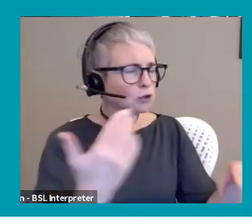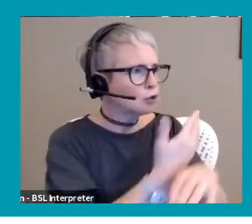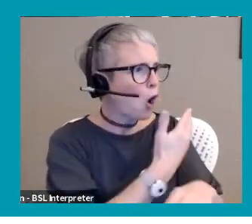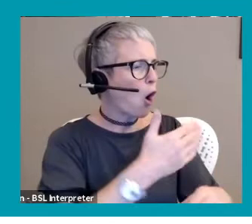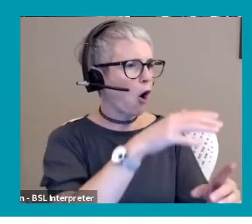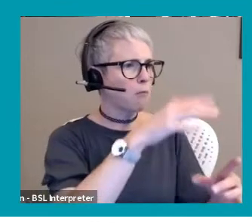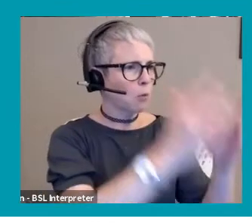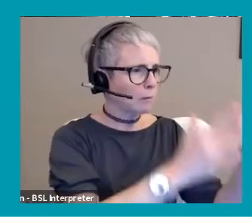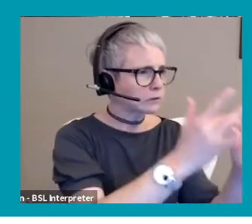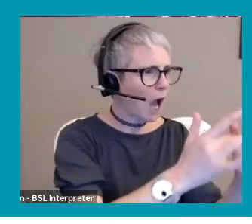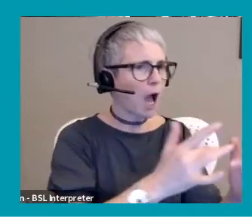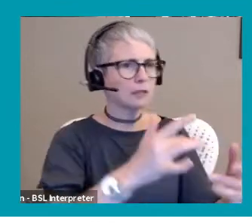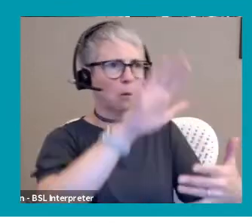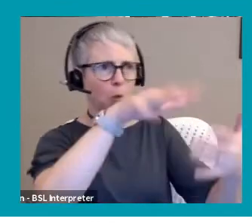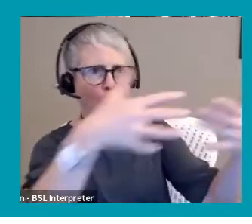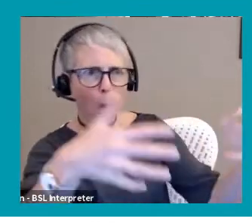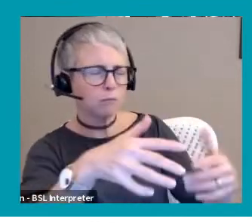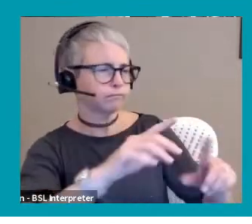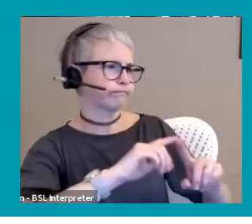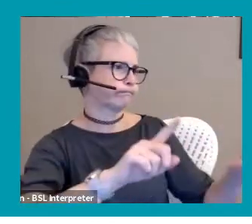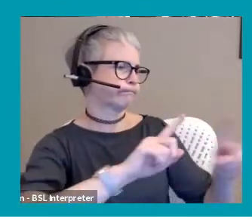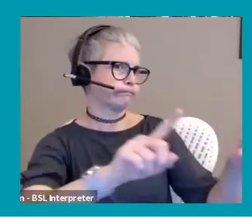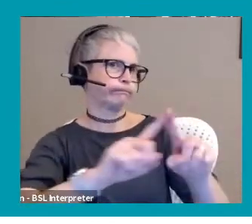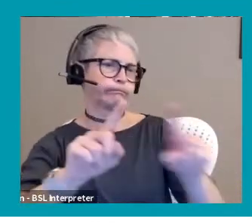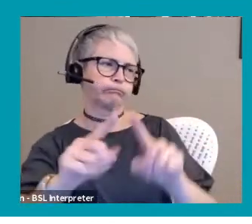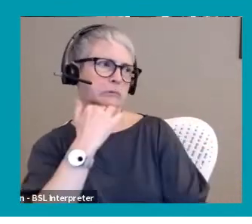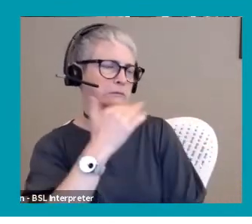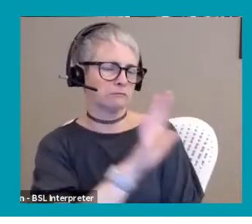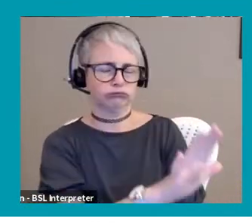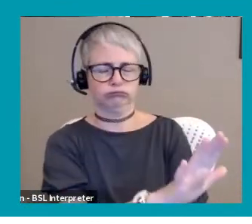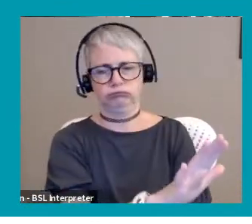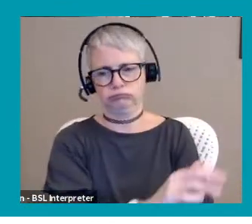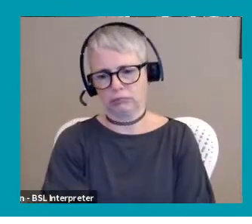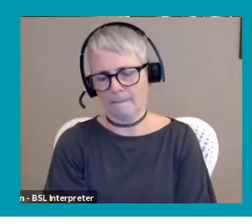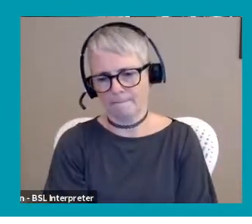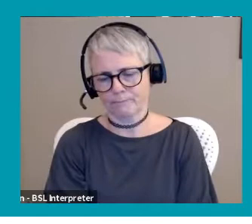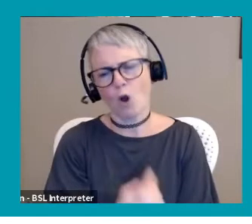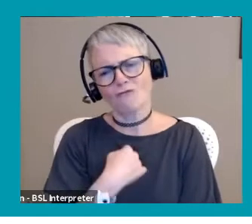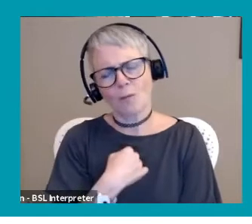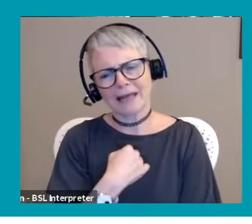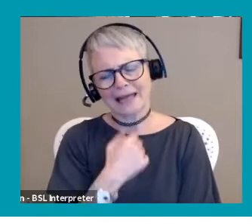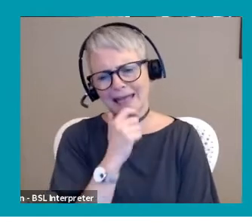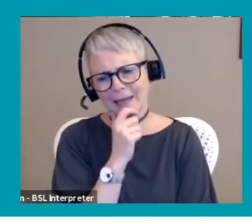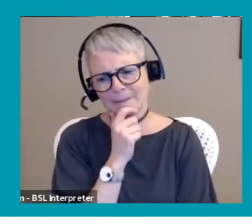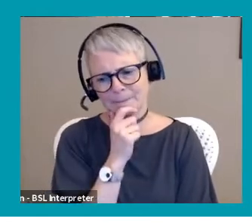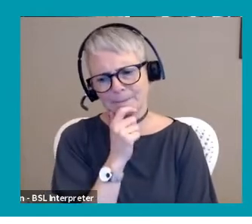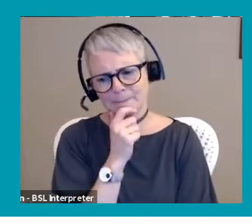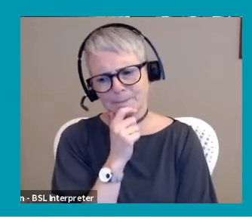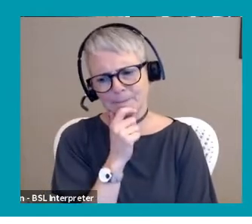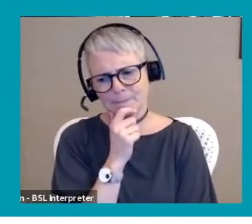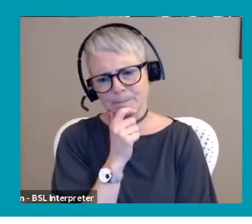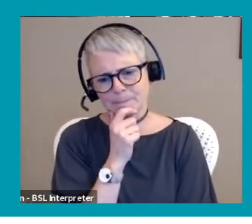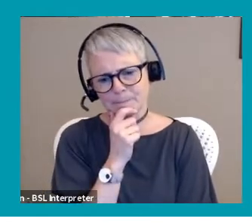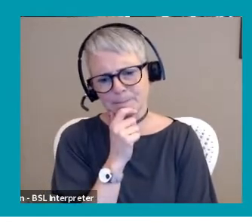you choose, for me it was, things like, I would like the salary exposed on the